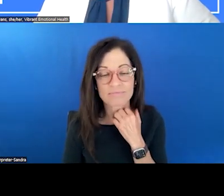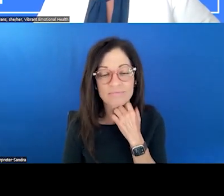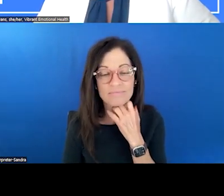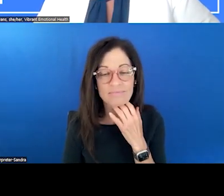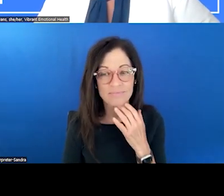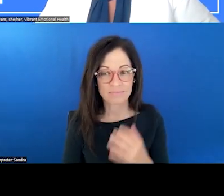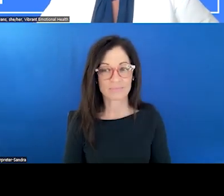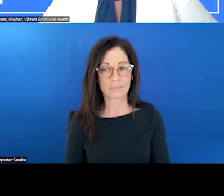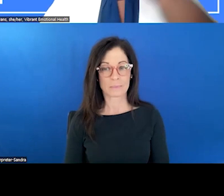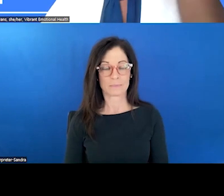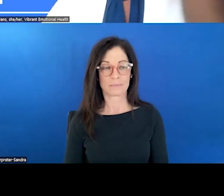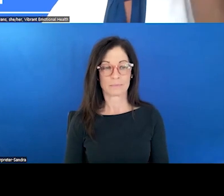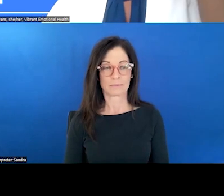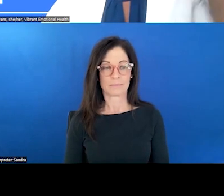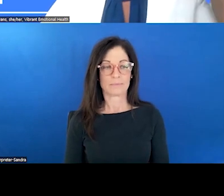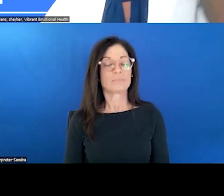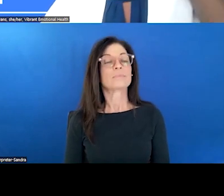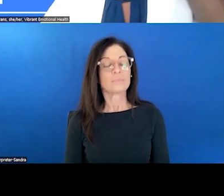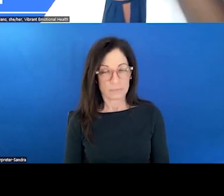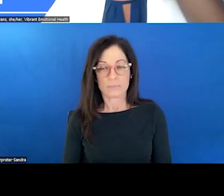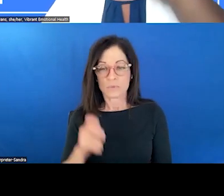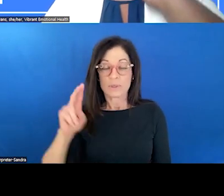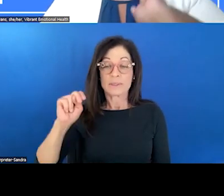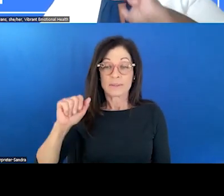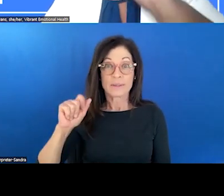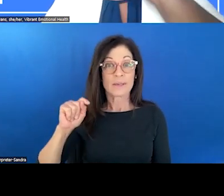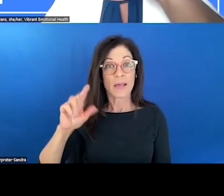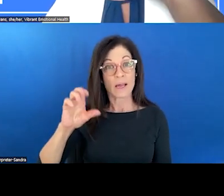NATCON IS COMING UP.